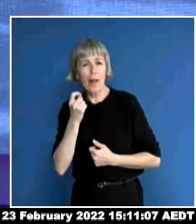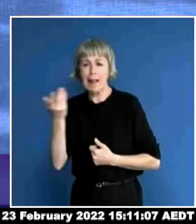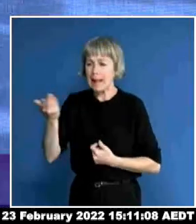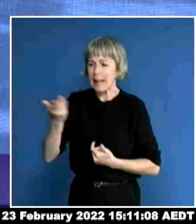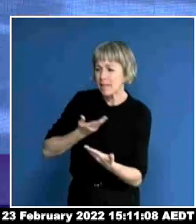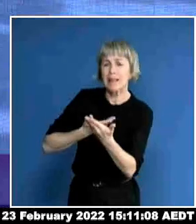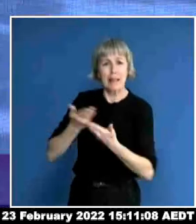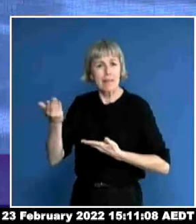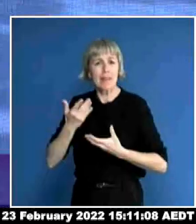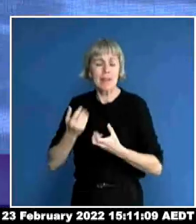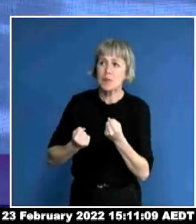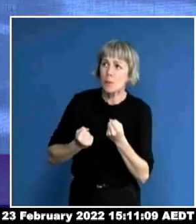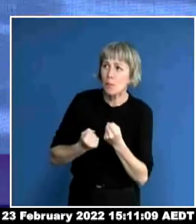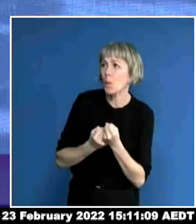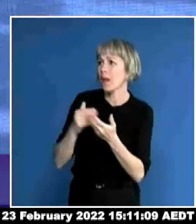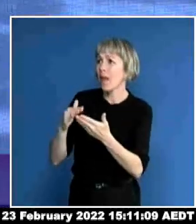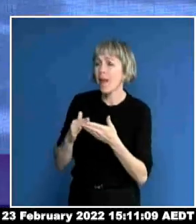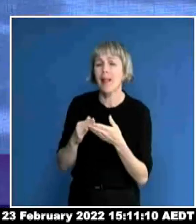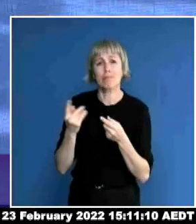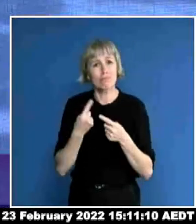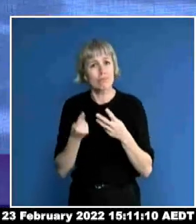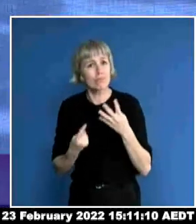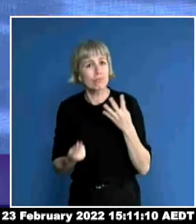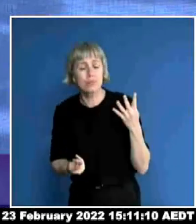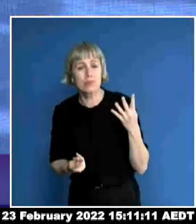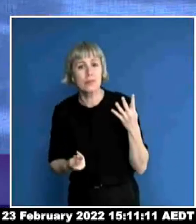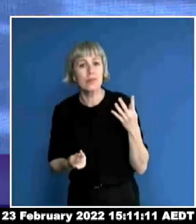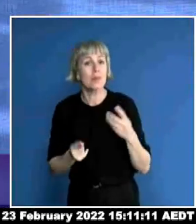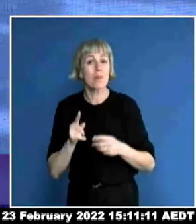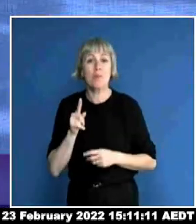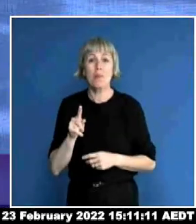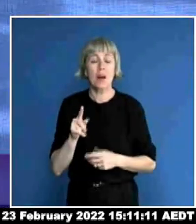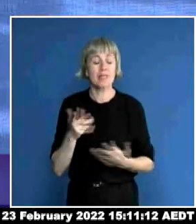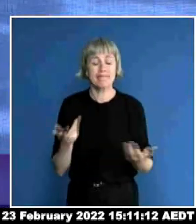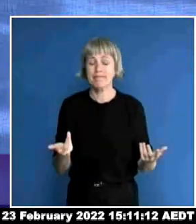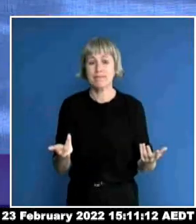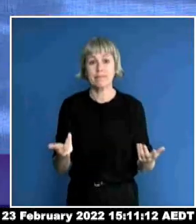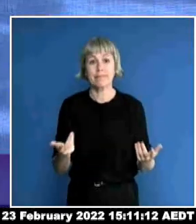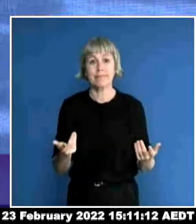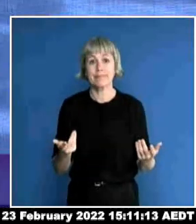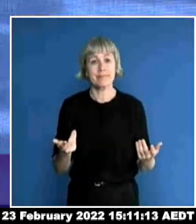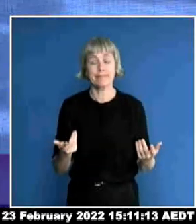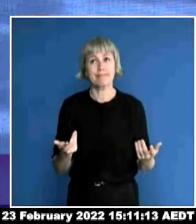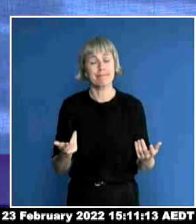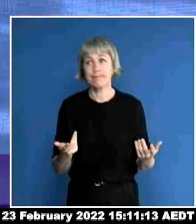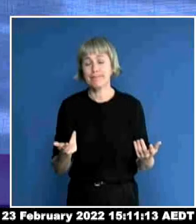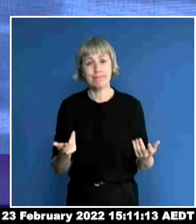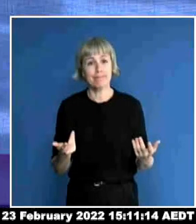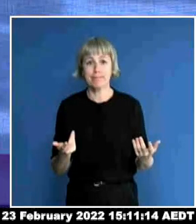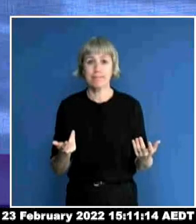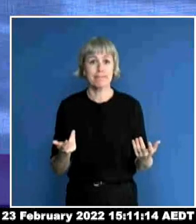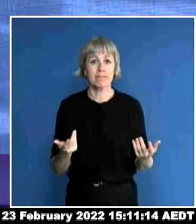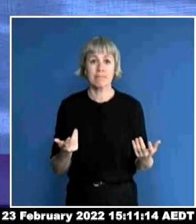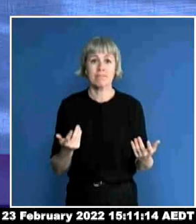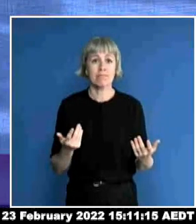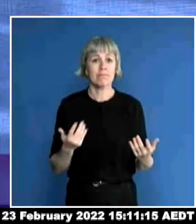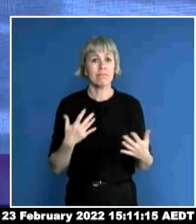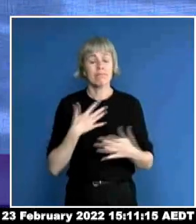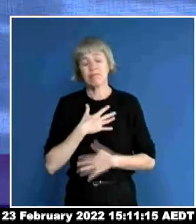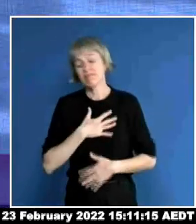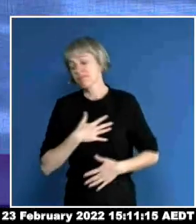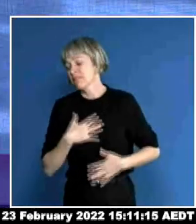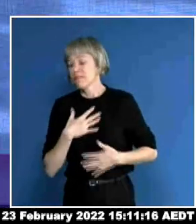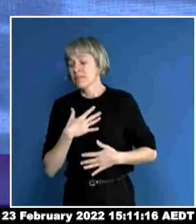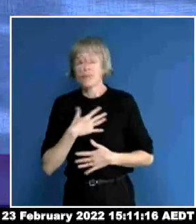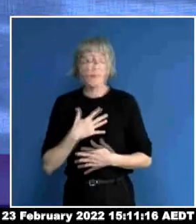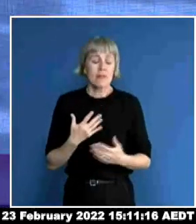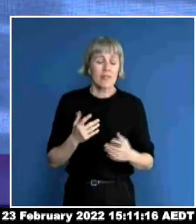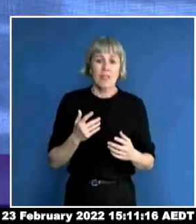But you get to a point where you just - you have realised it's the same lies,